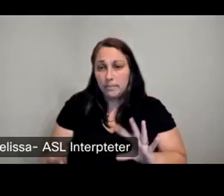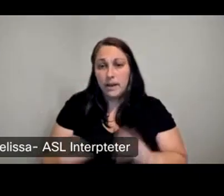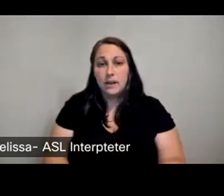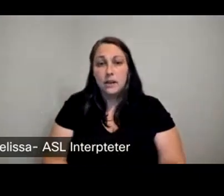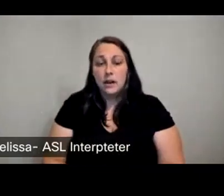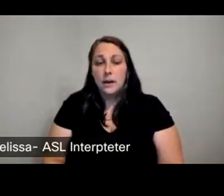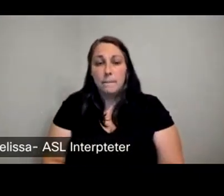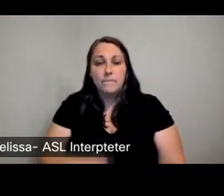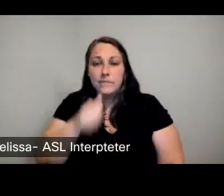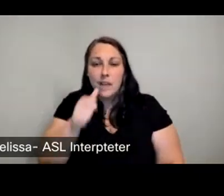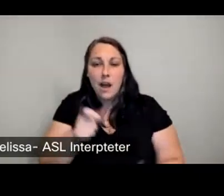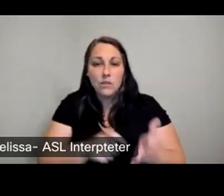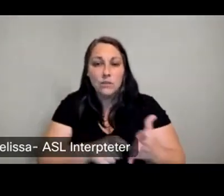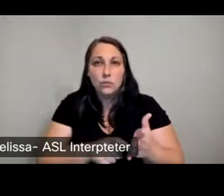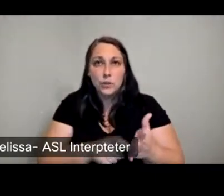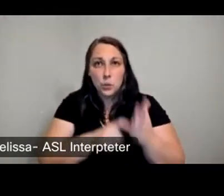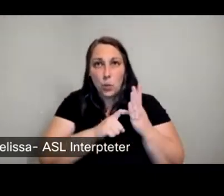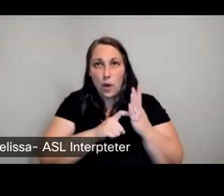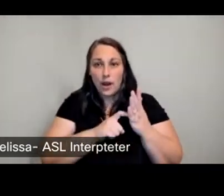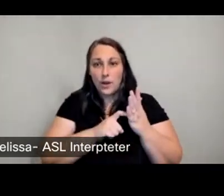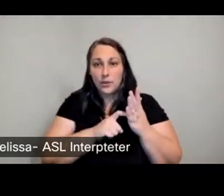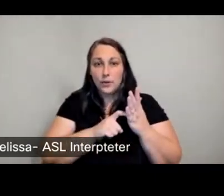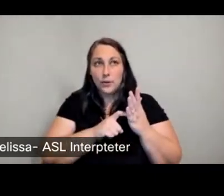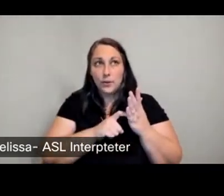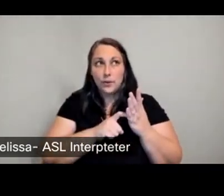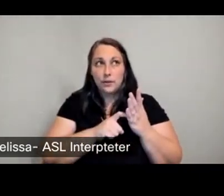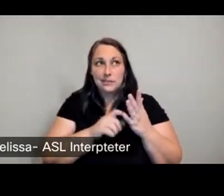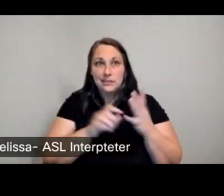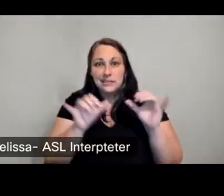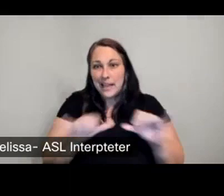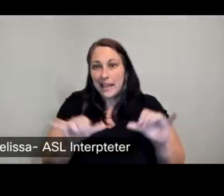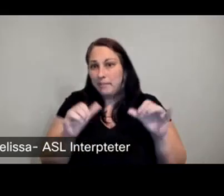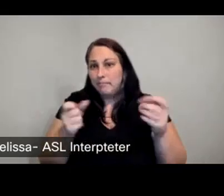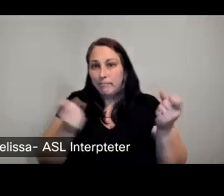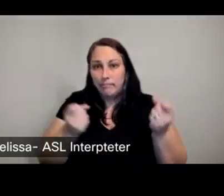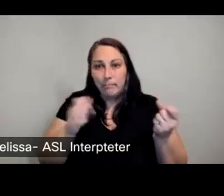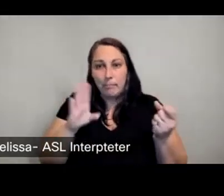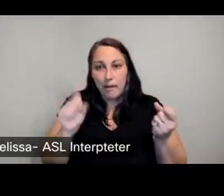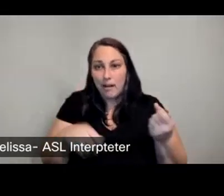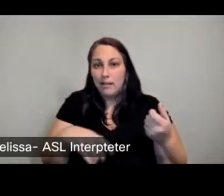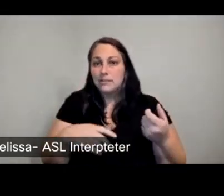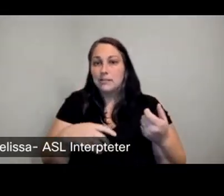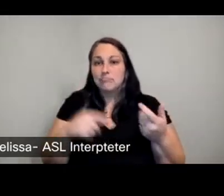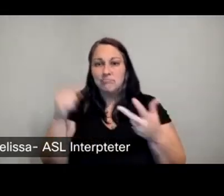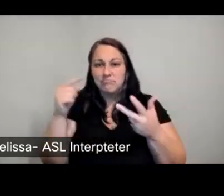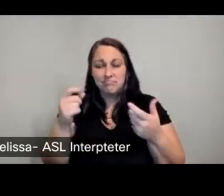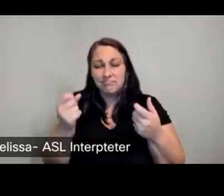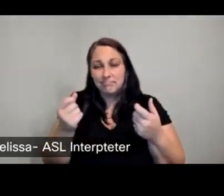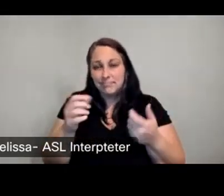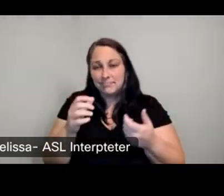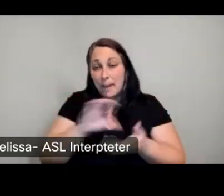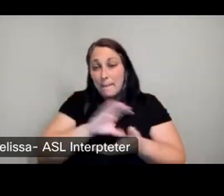don't require that the same amount of vehicles um for for a holiday schedule like like you said a